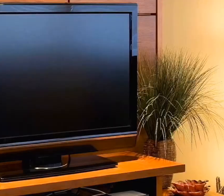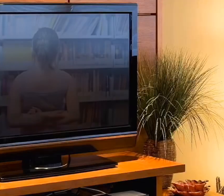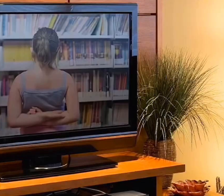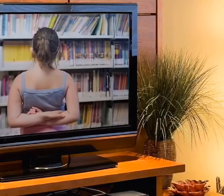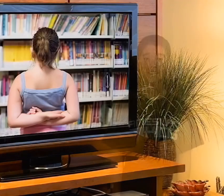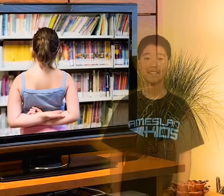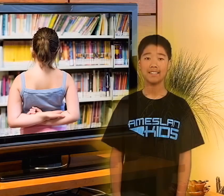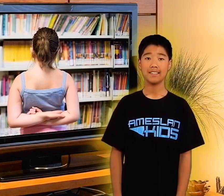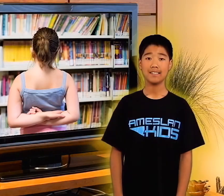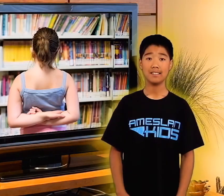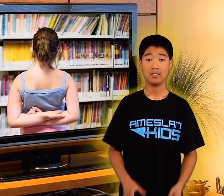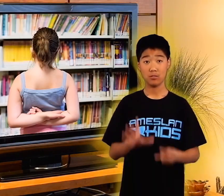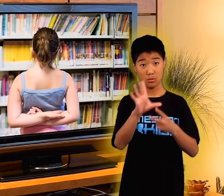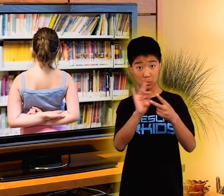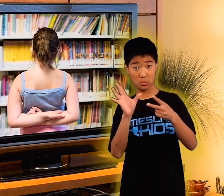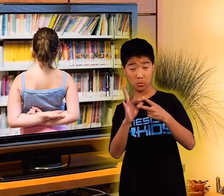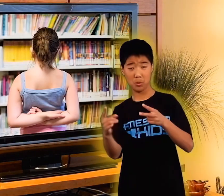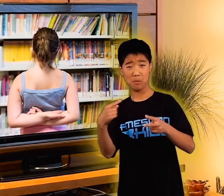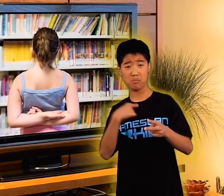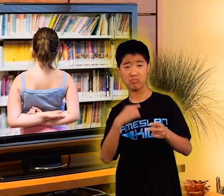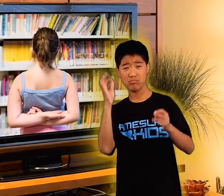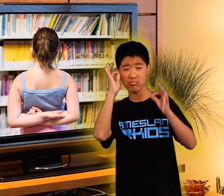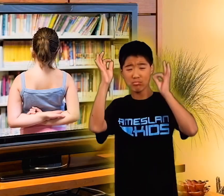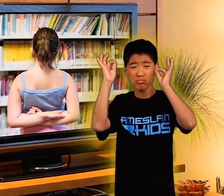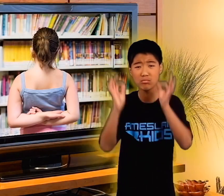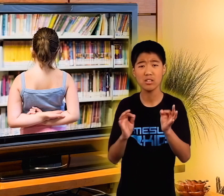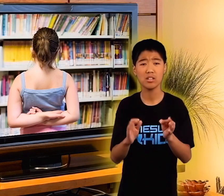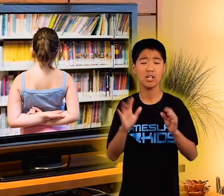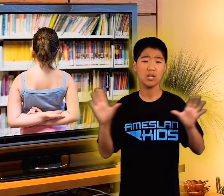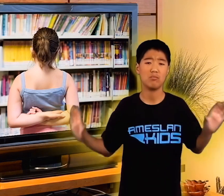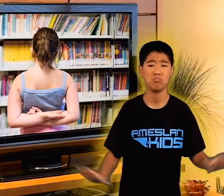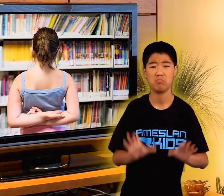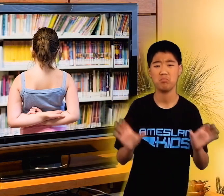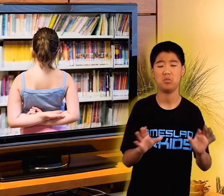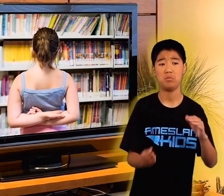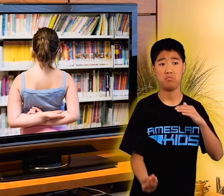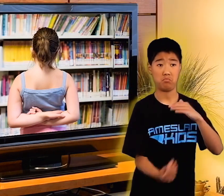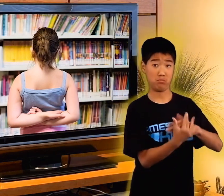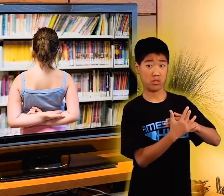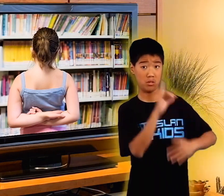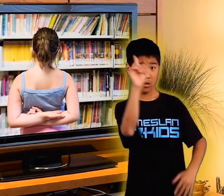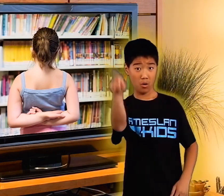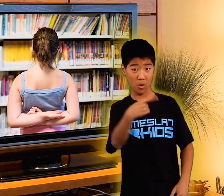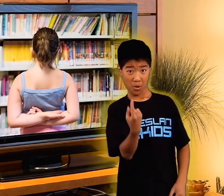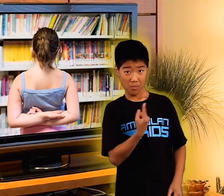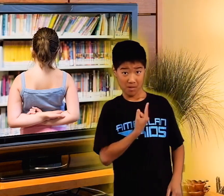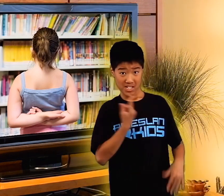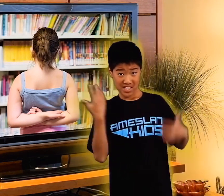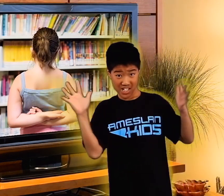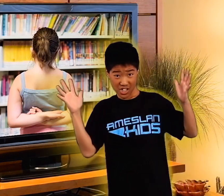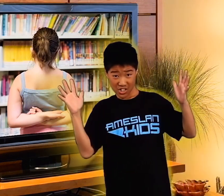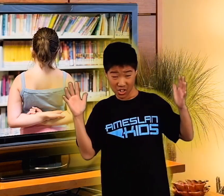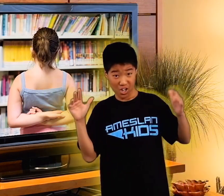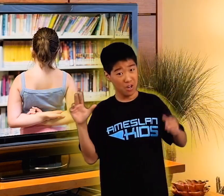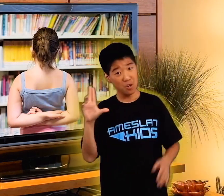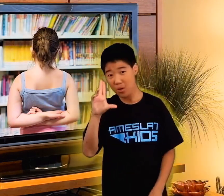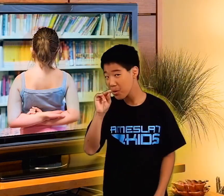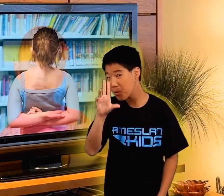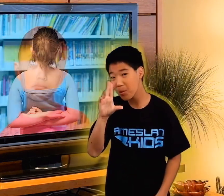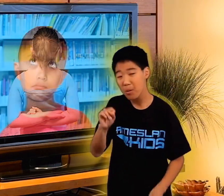EVERY CHOICE YOU MAKE HAS AN IMPACT ON SOMEBODY ELSE.